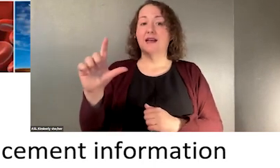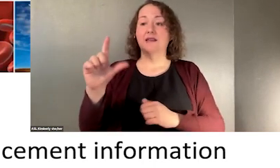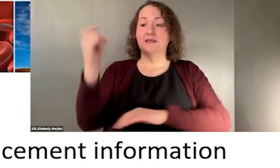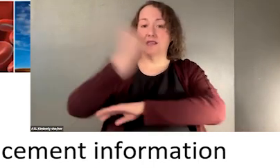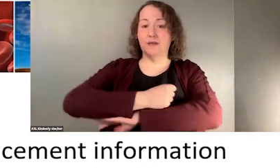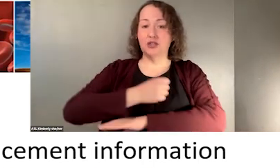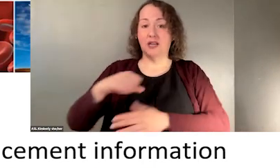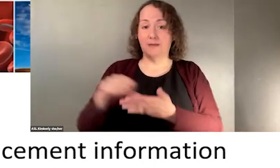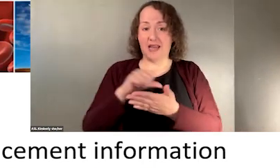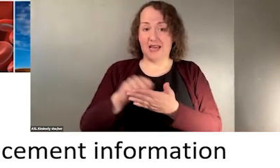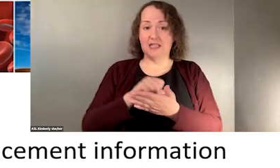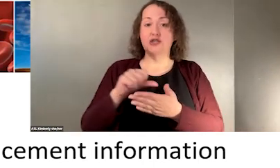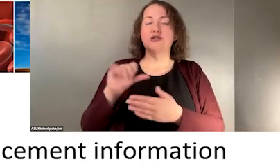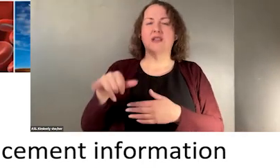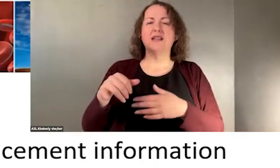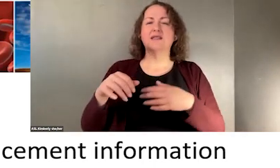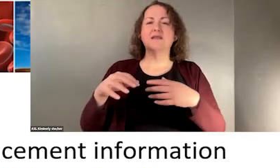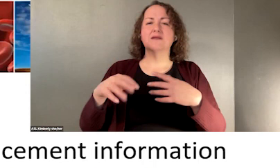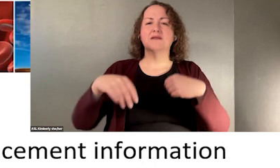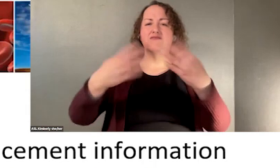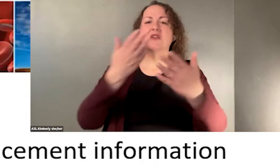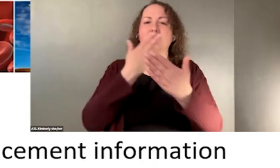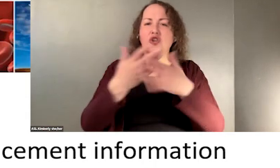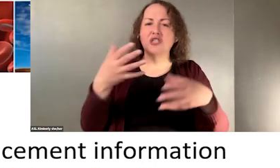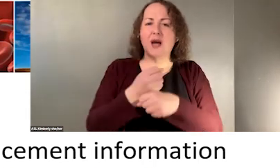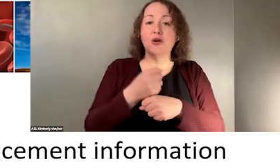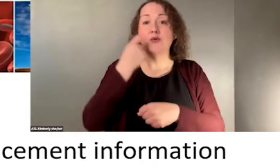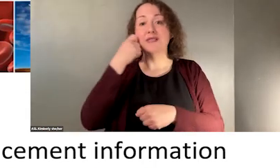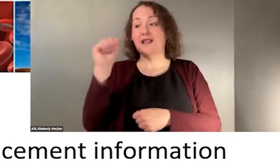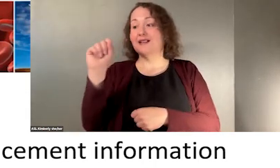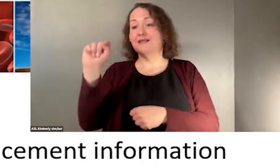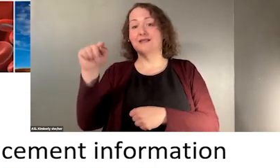That provides a good summary of what my colleague, Stephanie, was talking about earlier in the presentation.